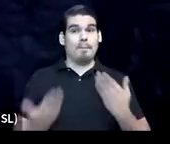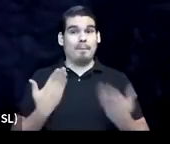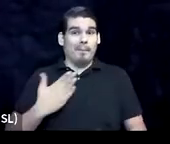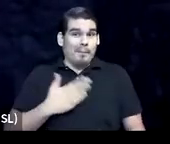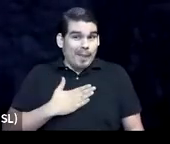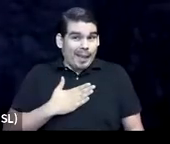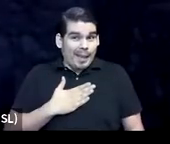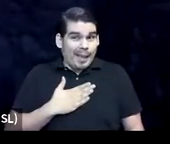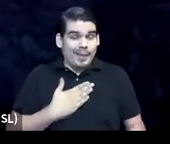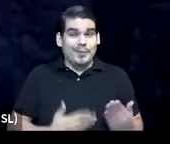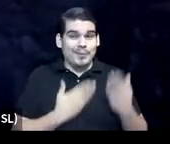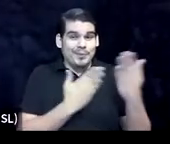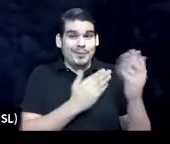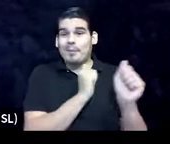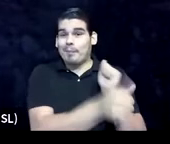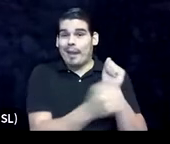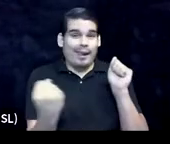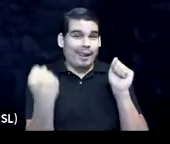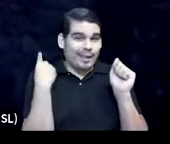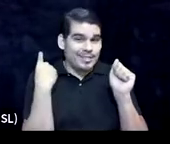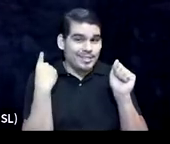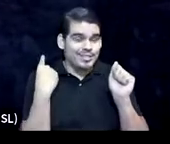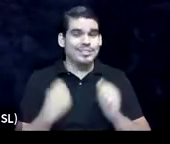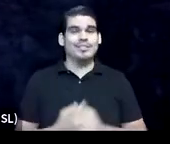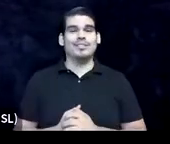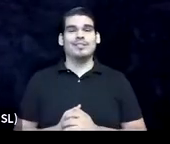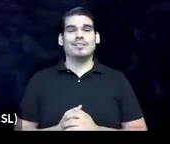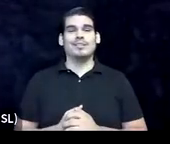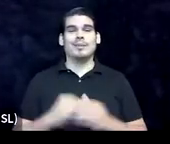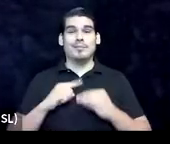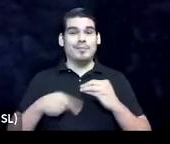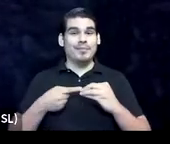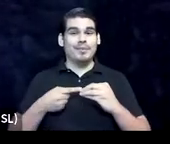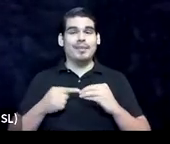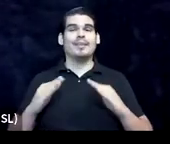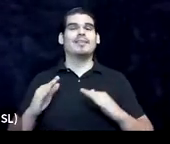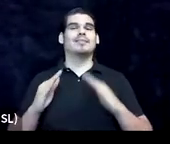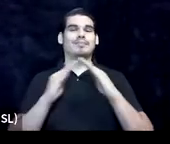citing past resolutions, obviously, honestly. A great way to start also. So great job.